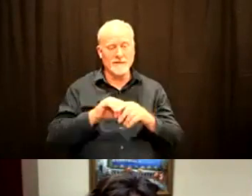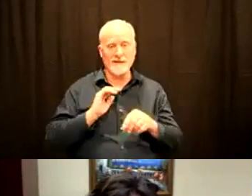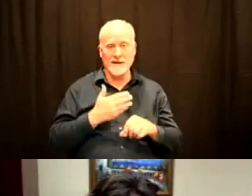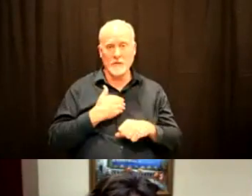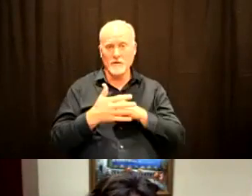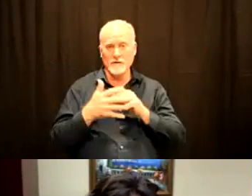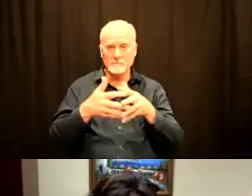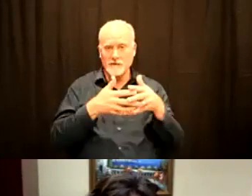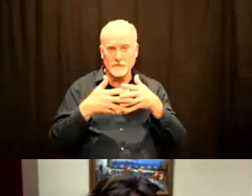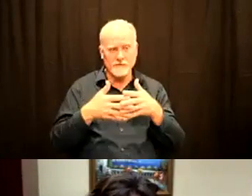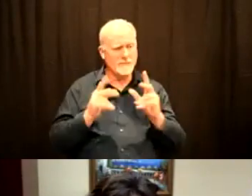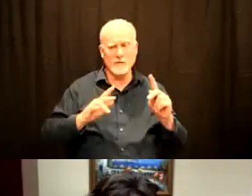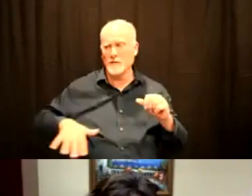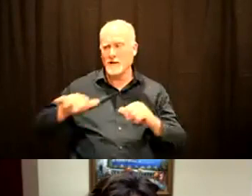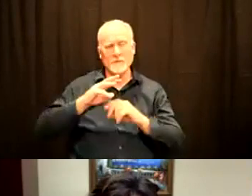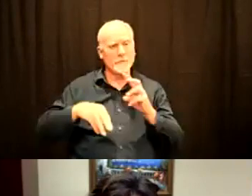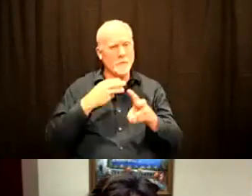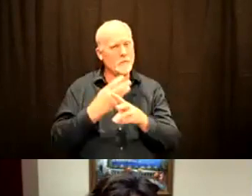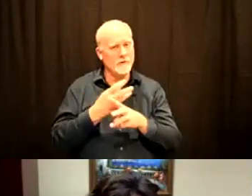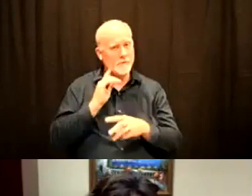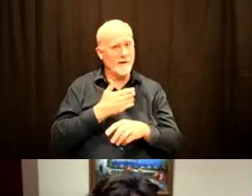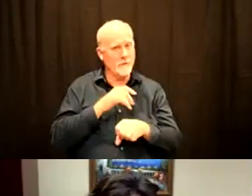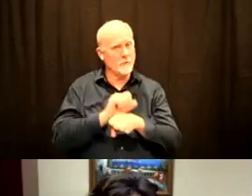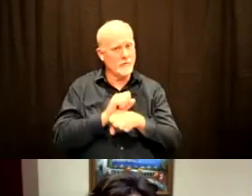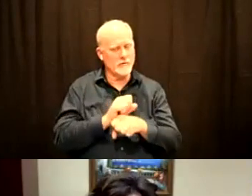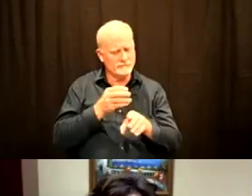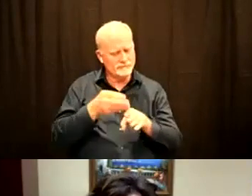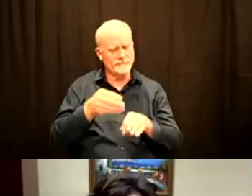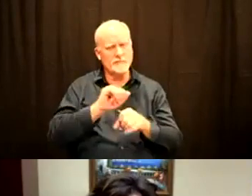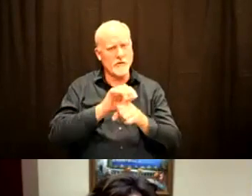around the world with the work that's being done on COVID and other serious diseases